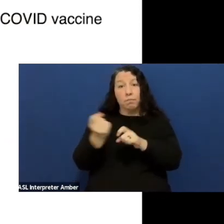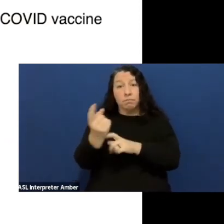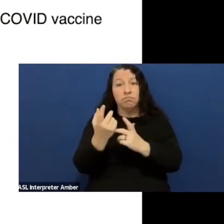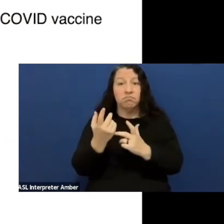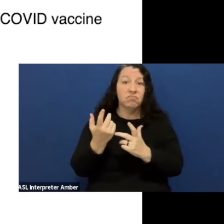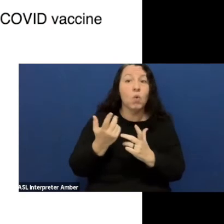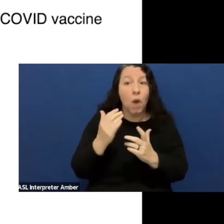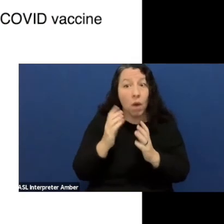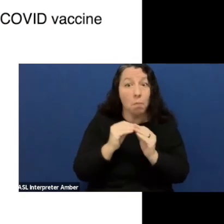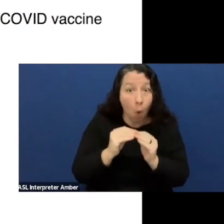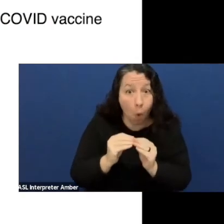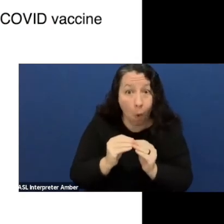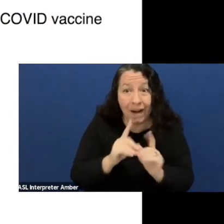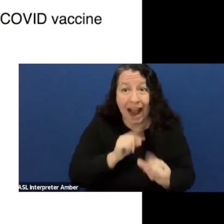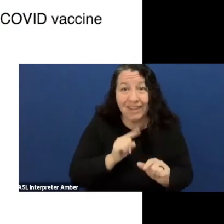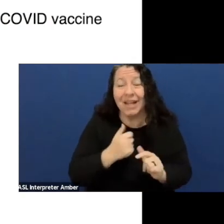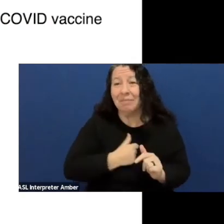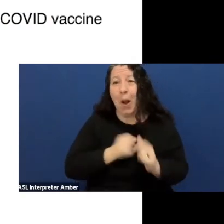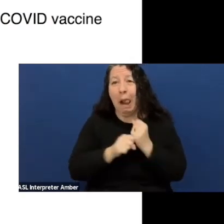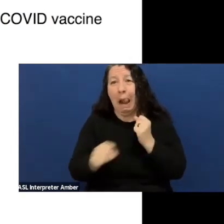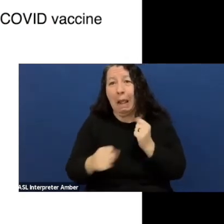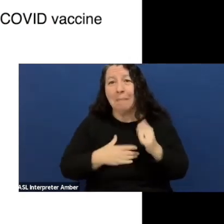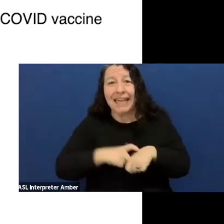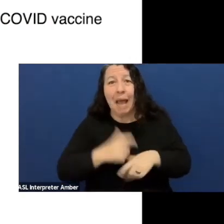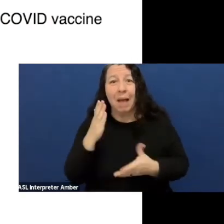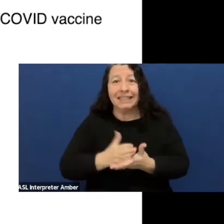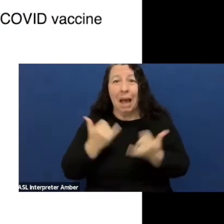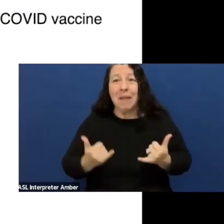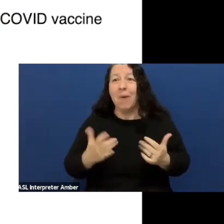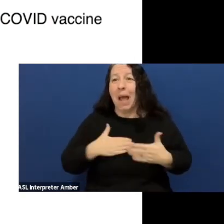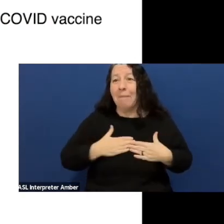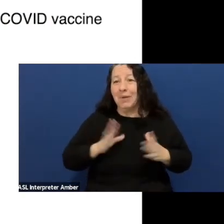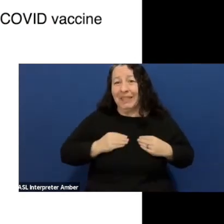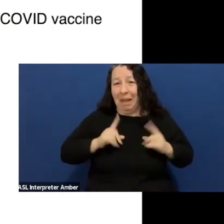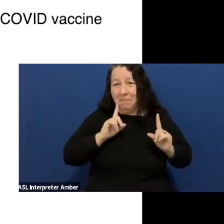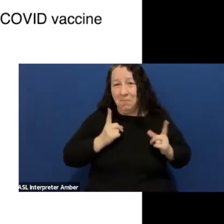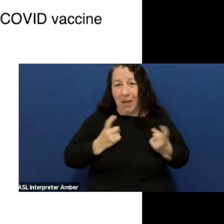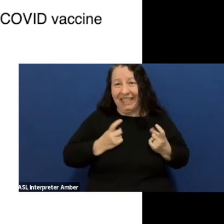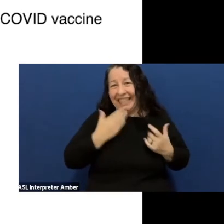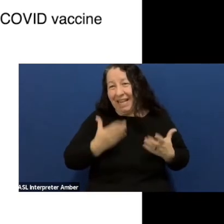this. And there's a lot of really intense investigation that's ongoing. And I hope that